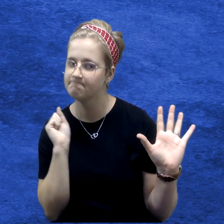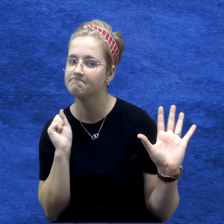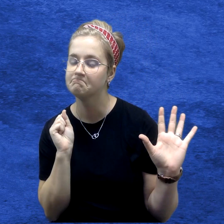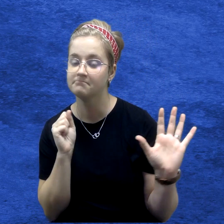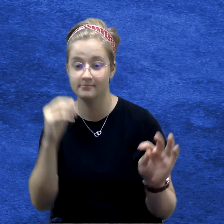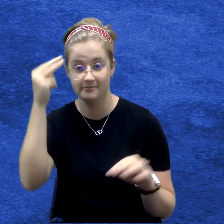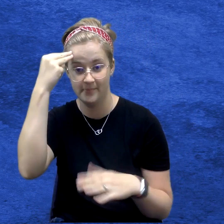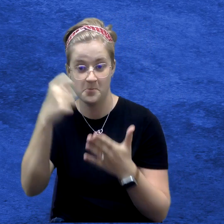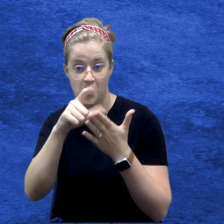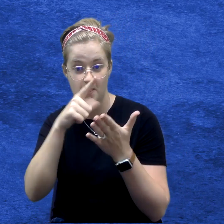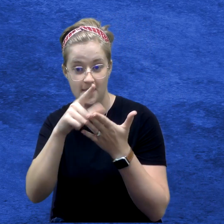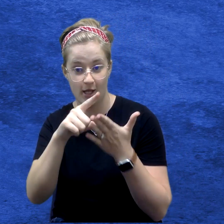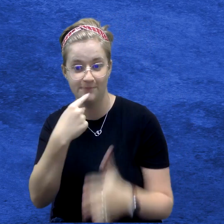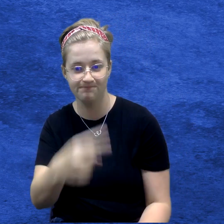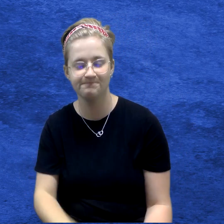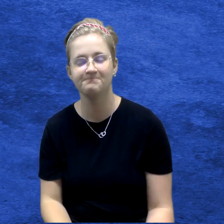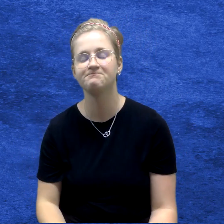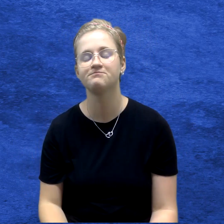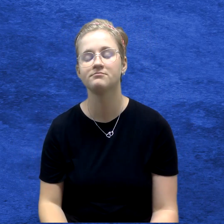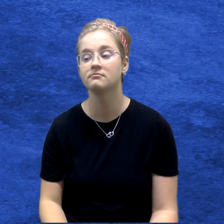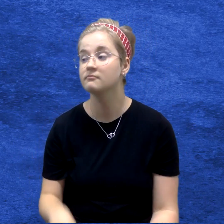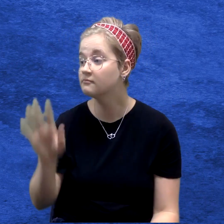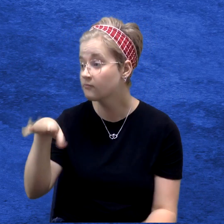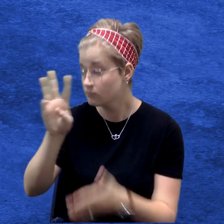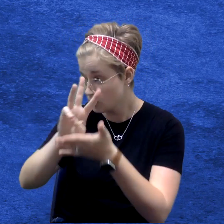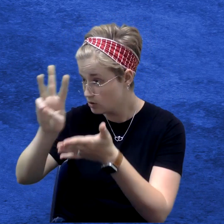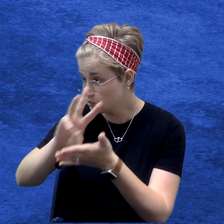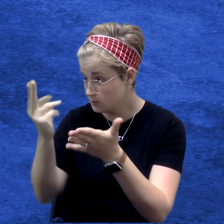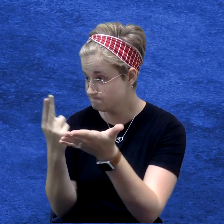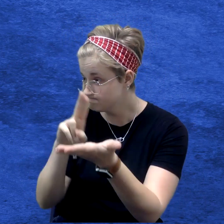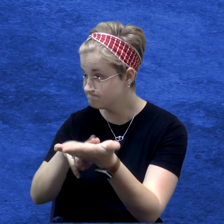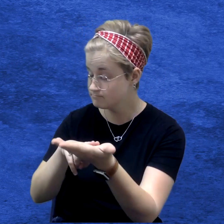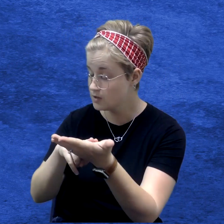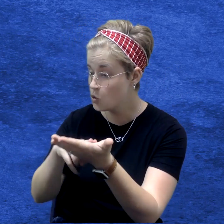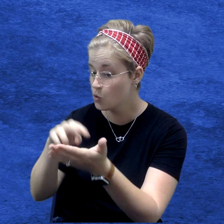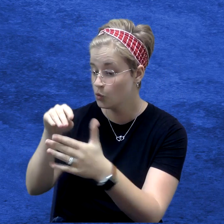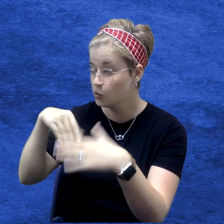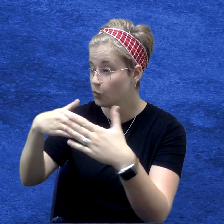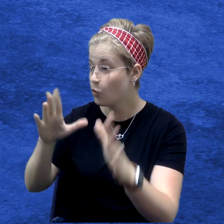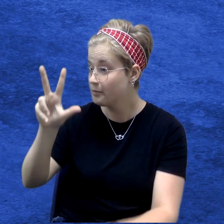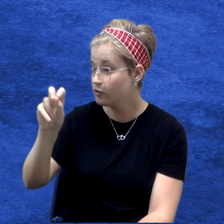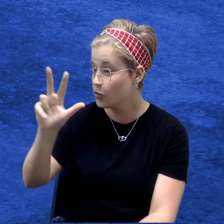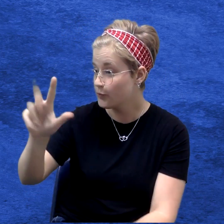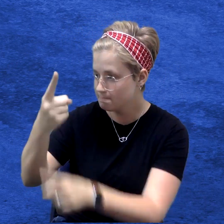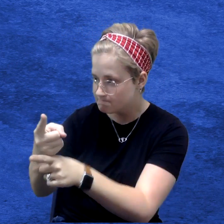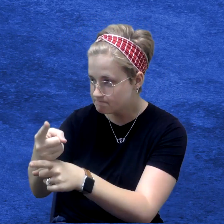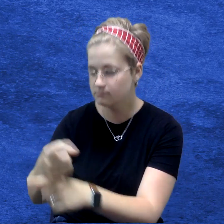“Wallis Wallace checked into Room 303, right?” “That is correct,” said Mr. Linkletter.